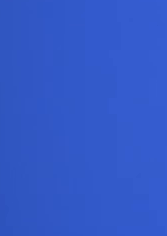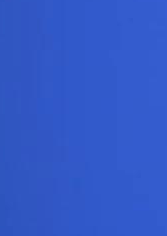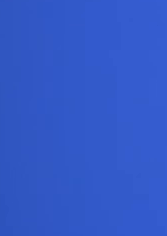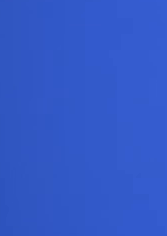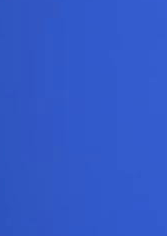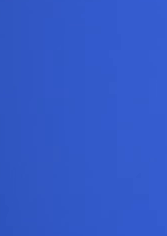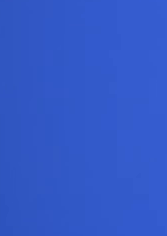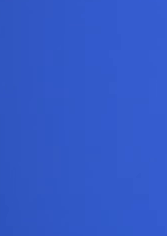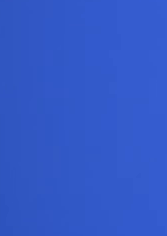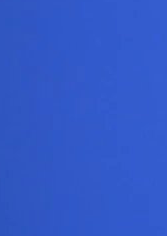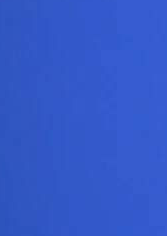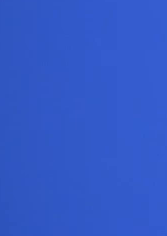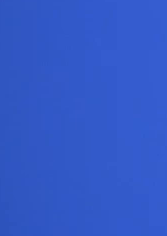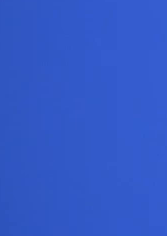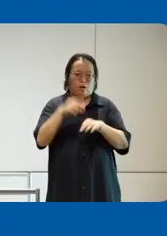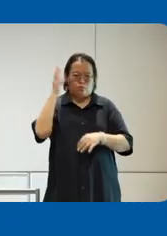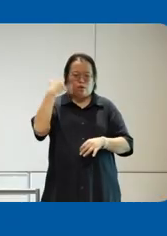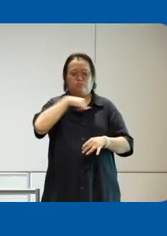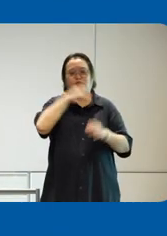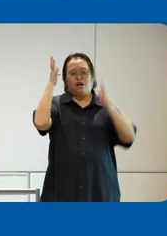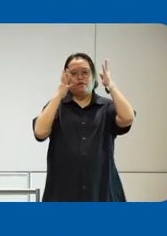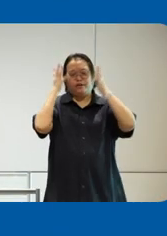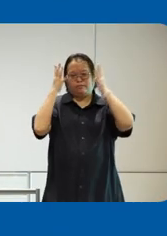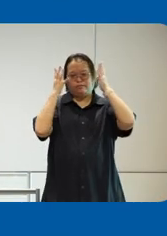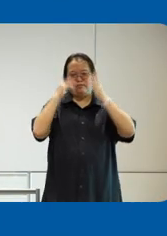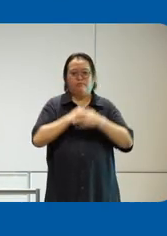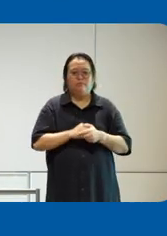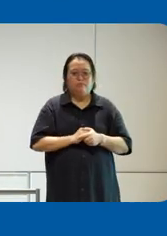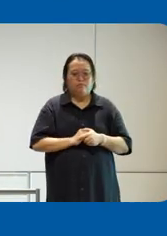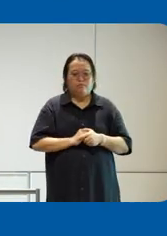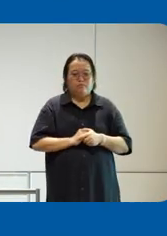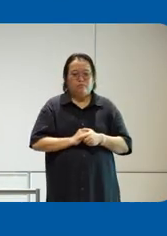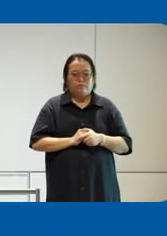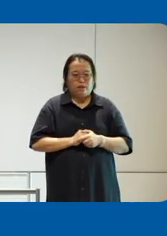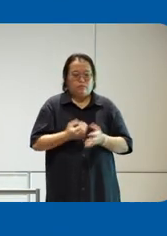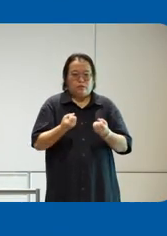what we uh why we innovate because I keep hearing from customers people come and ask